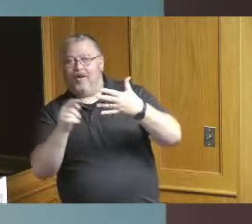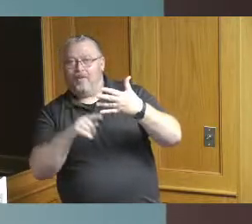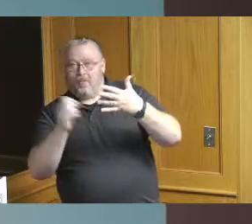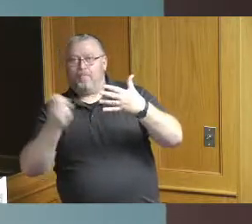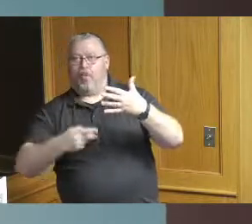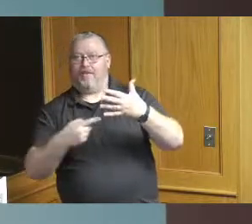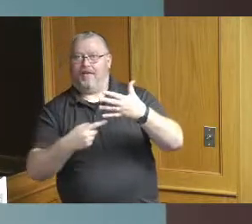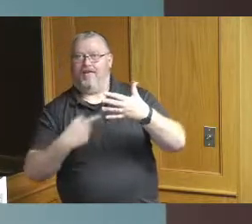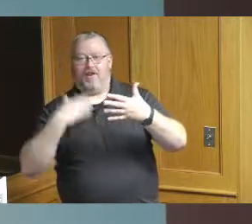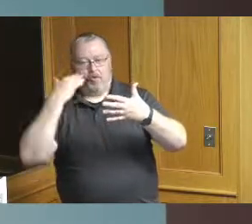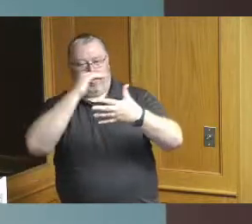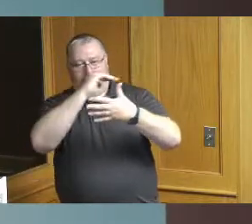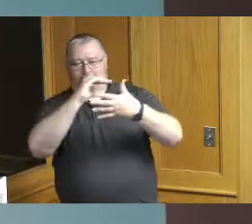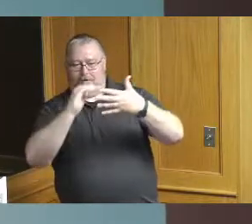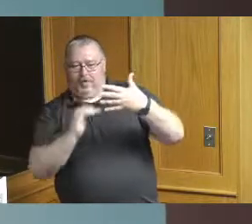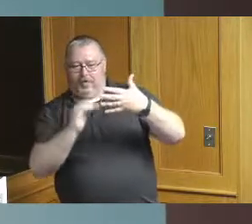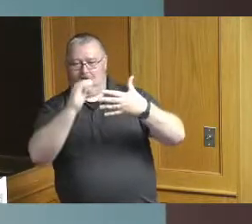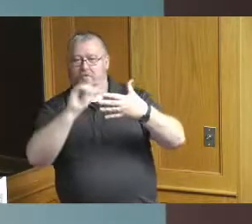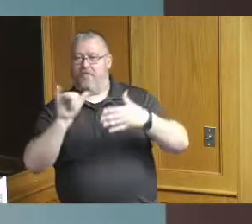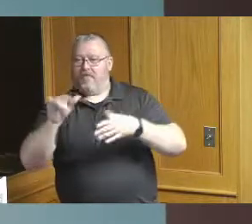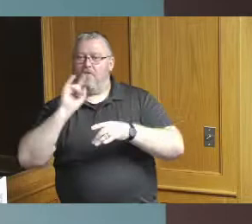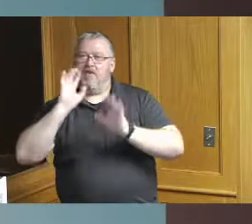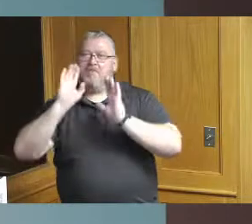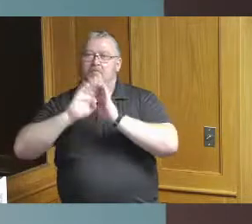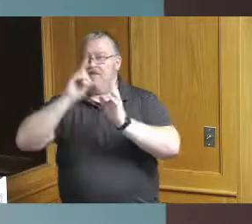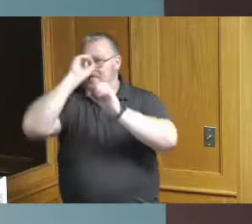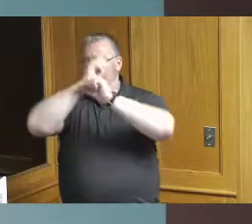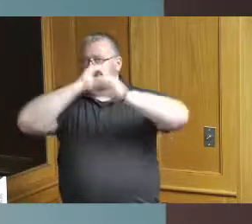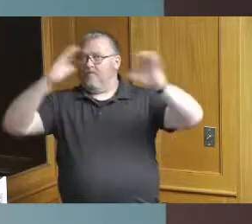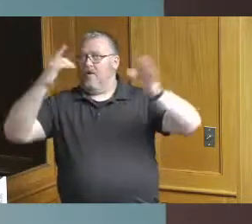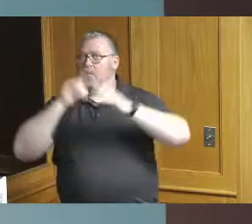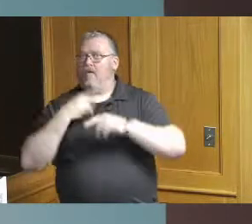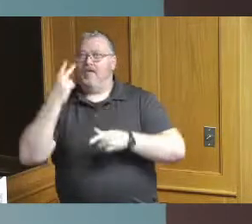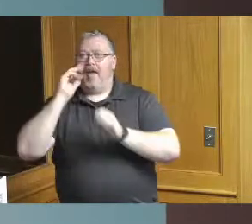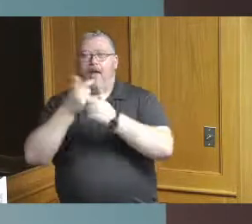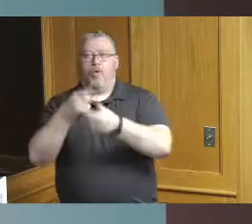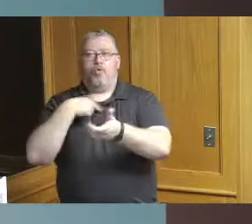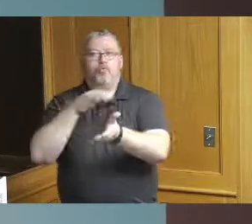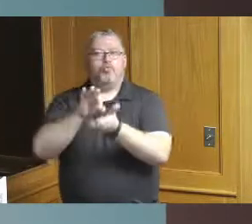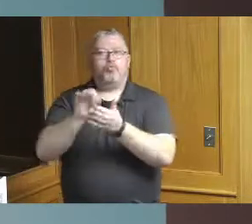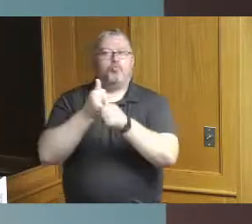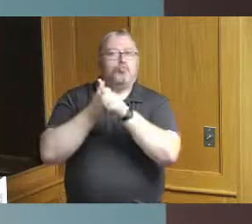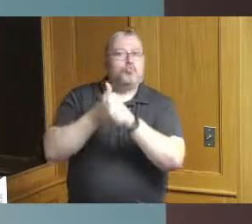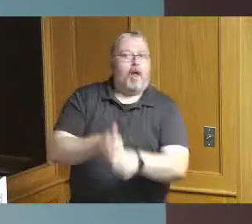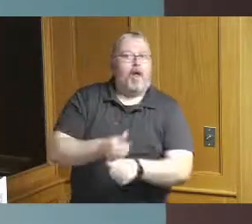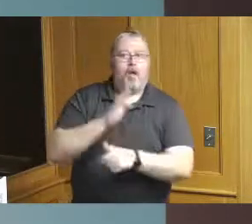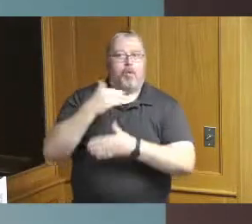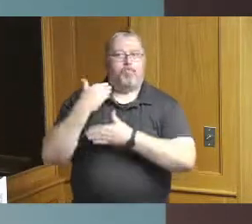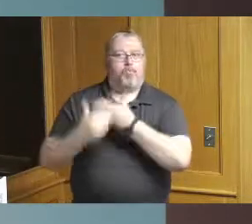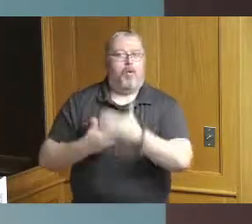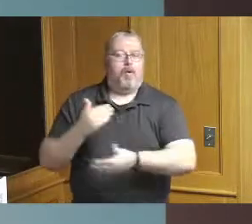it gives them the quick snapshot will also be able to track more of their uh work they're doing with